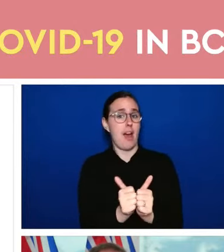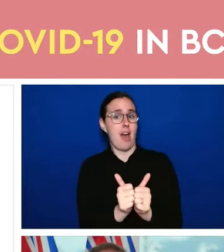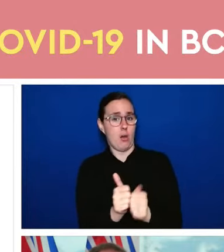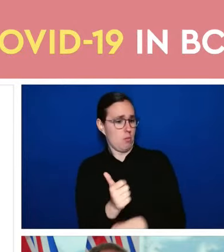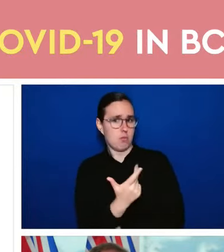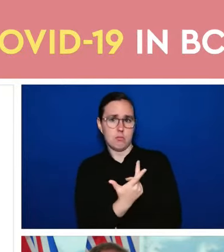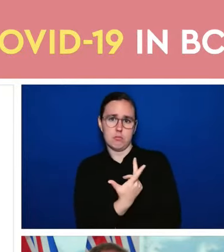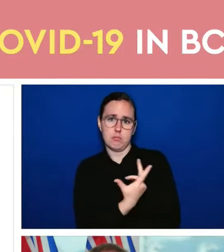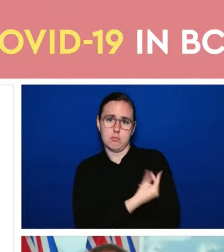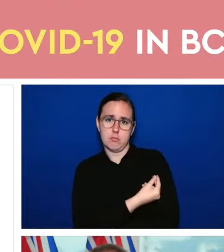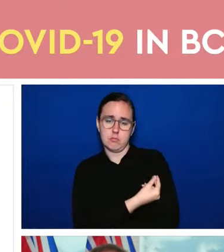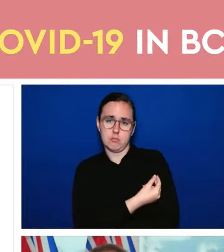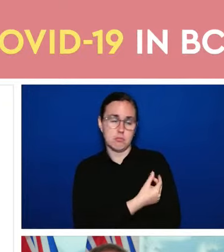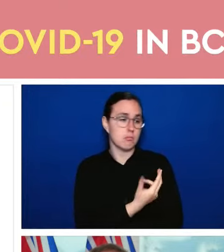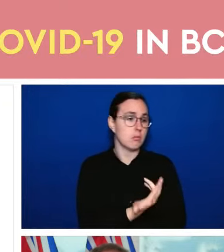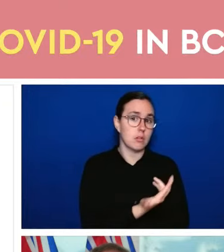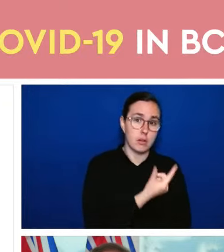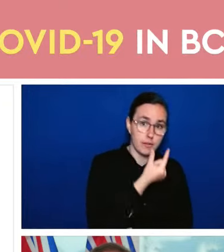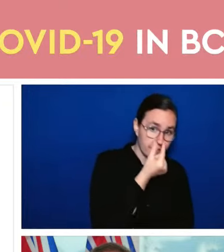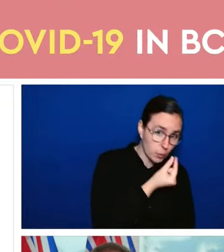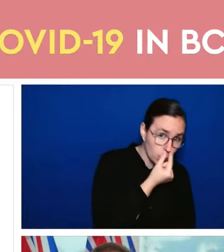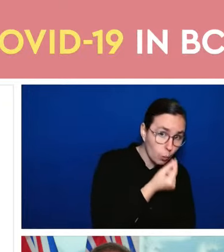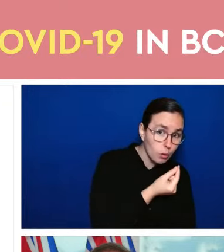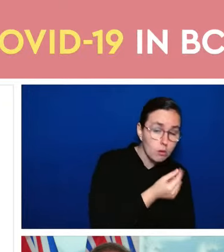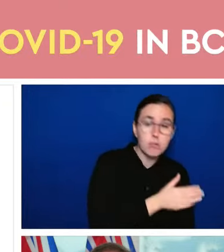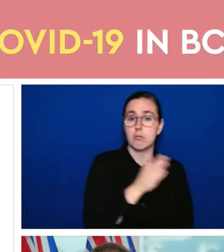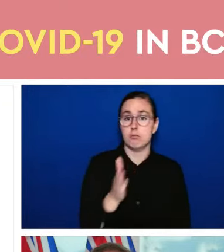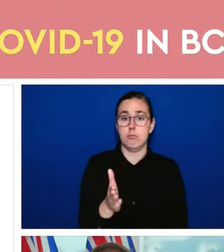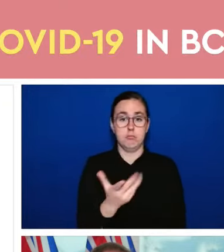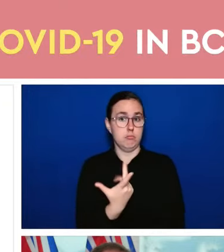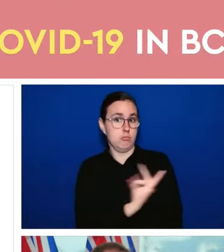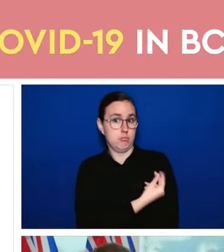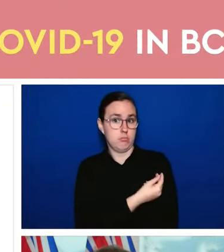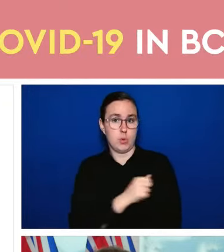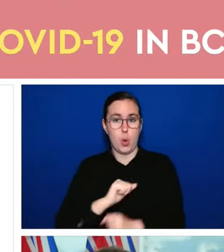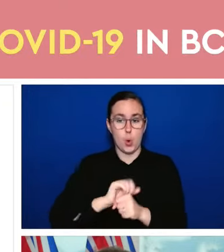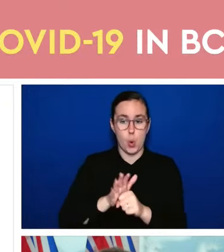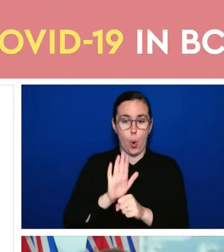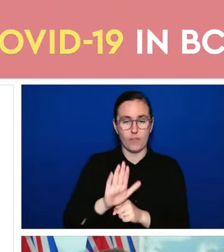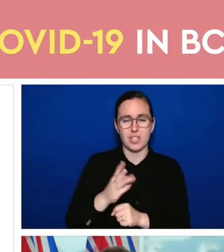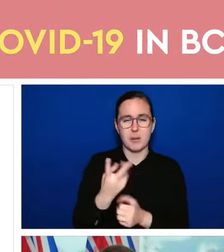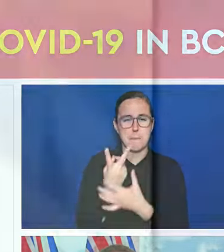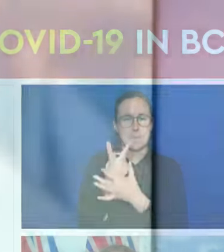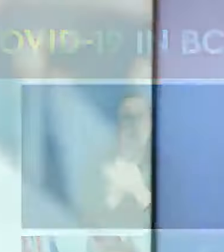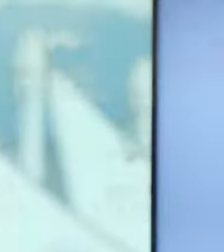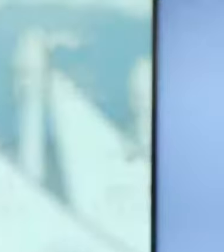bivalent vaccine against covered ninety. These are critical steps